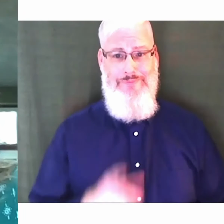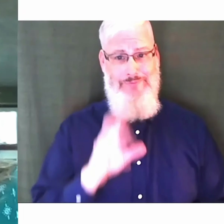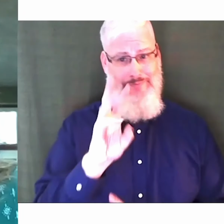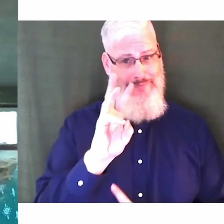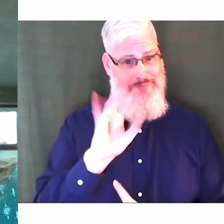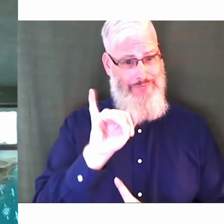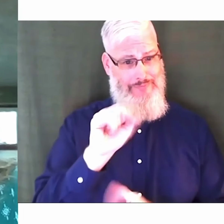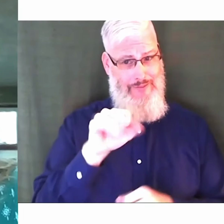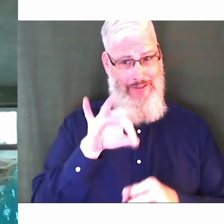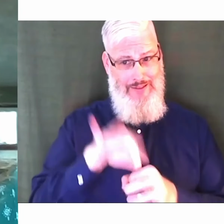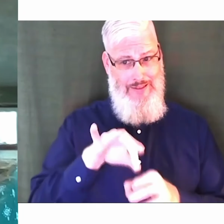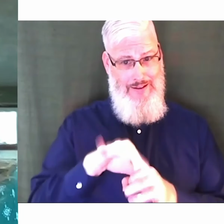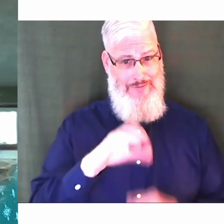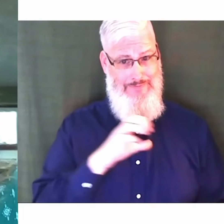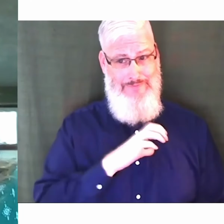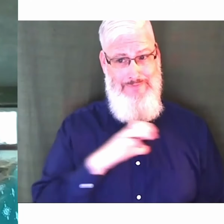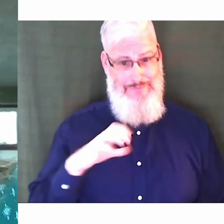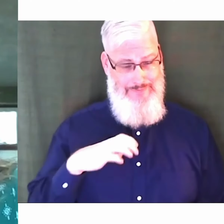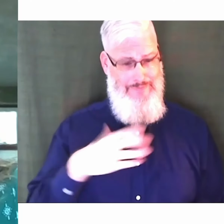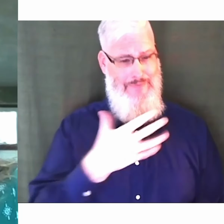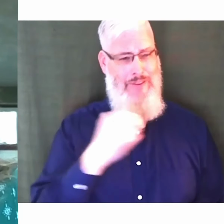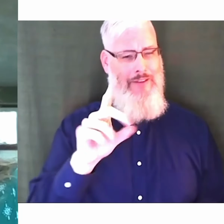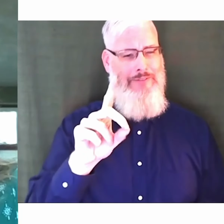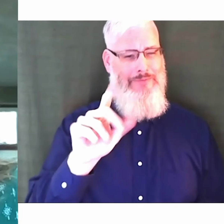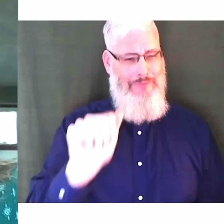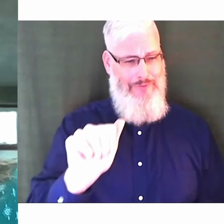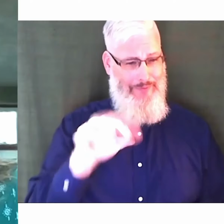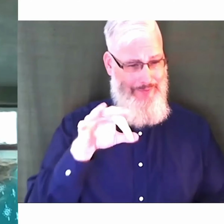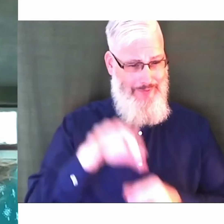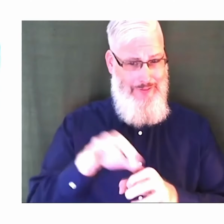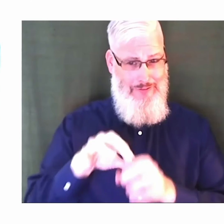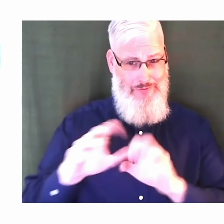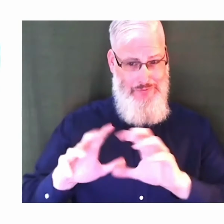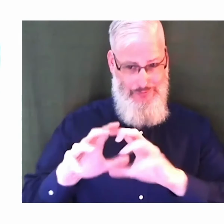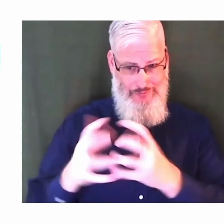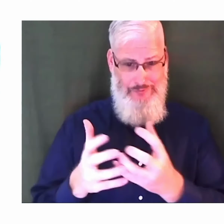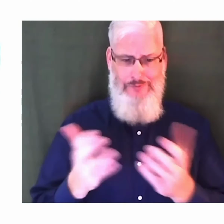The Wisconsin Election Commission, and the Disability Vote Coalition, recommends